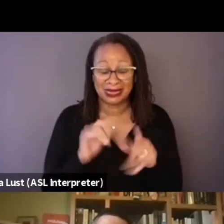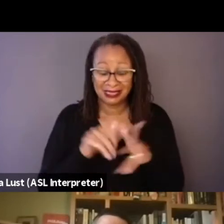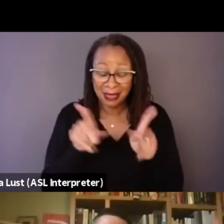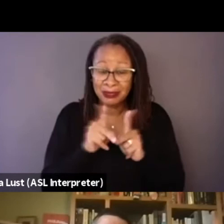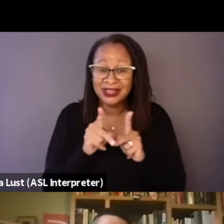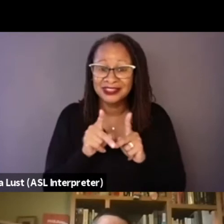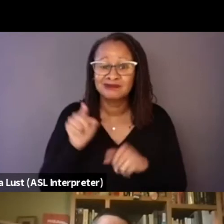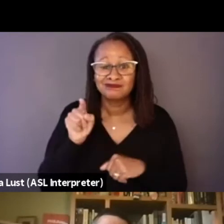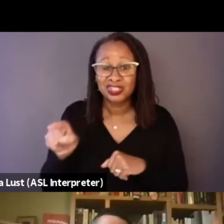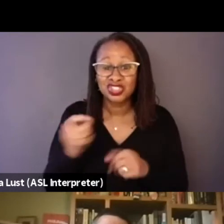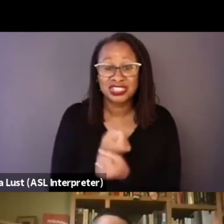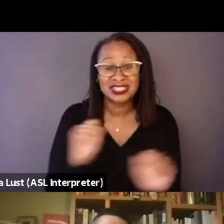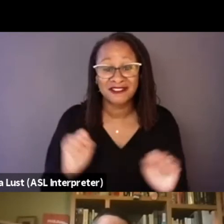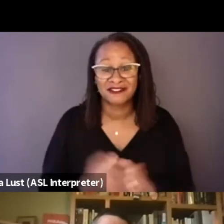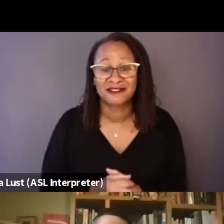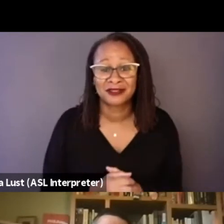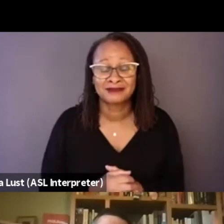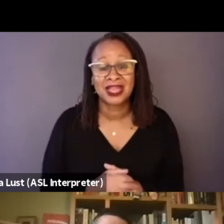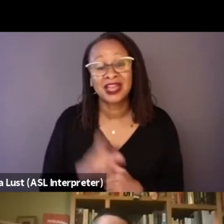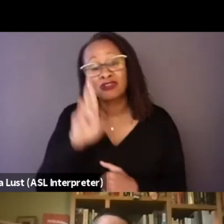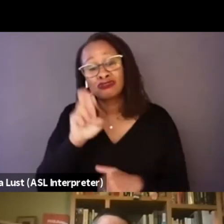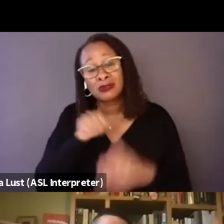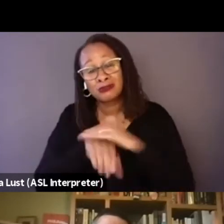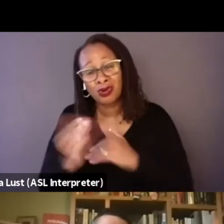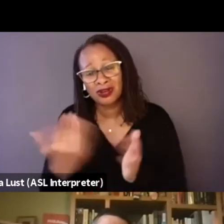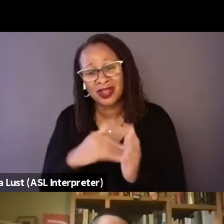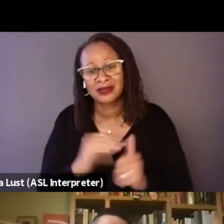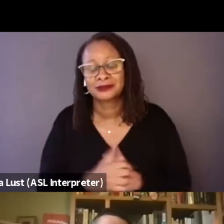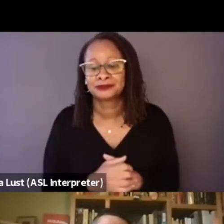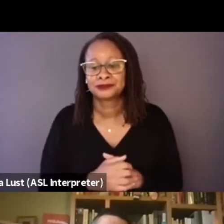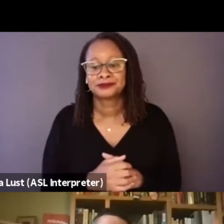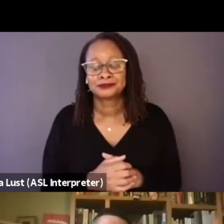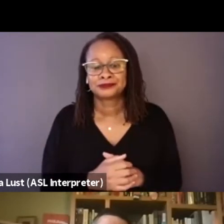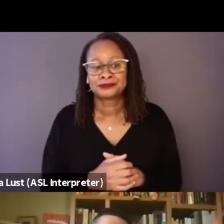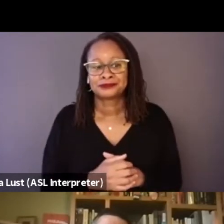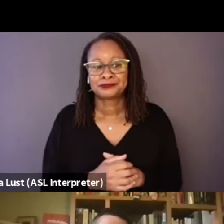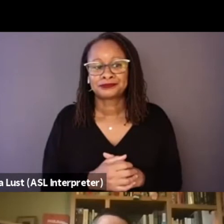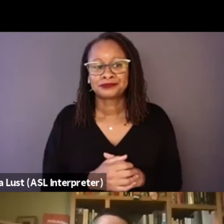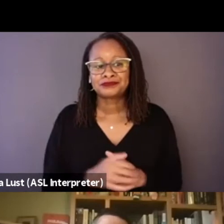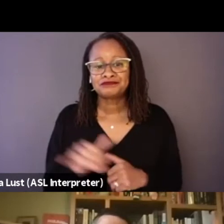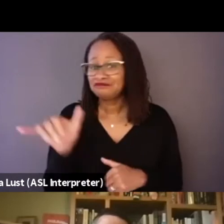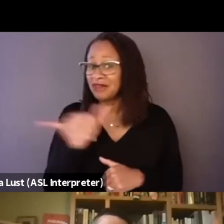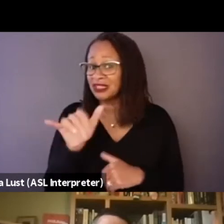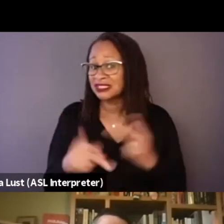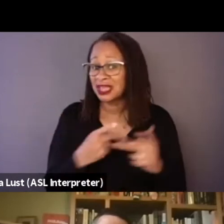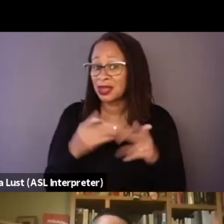and she's reborn again, and this is in the same kind of way with my colleagues,